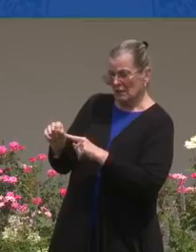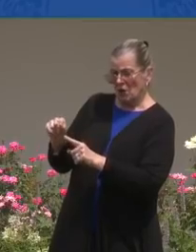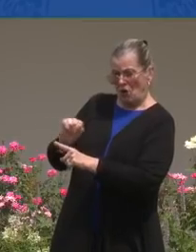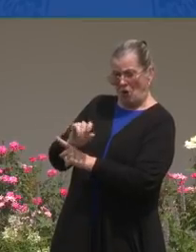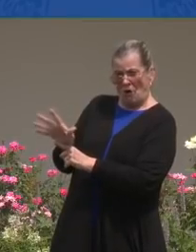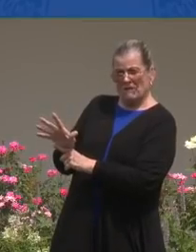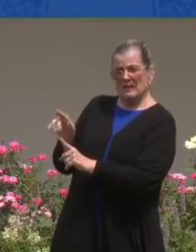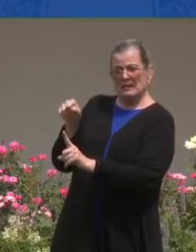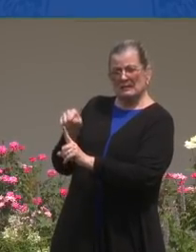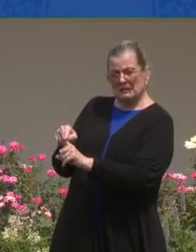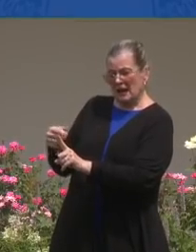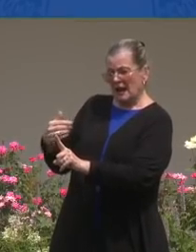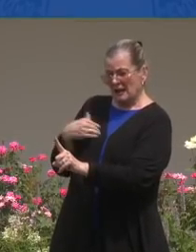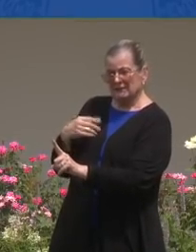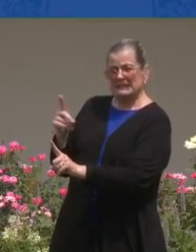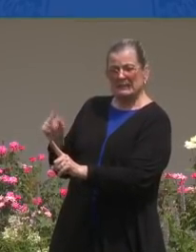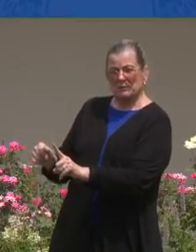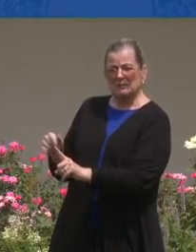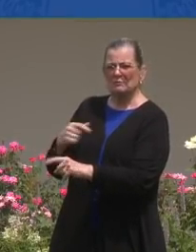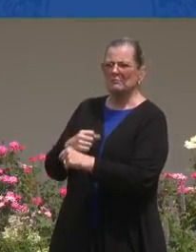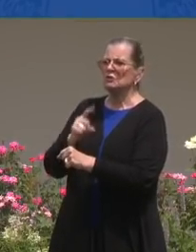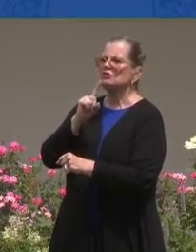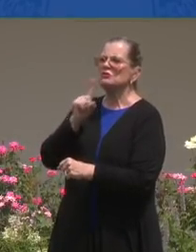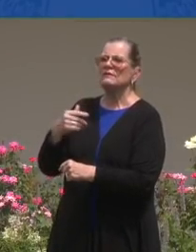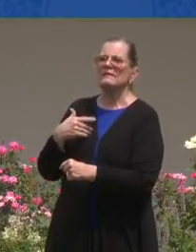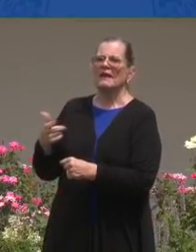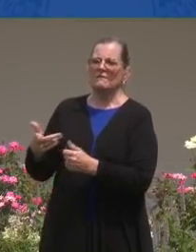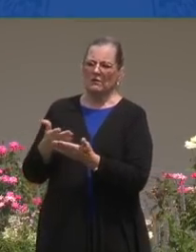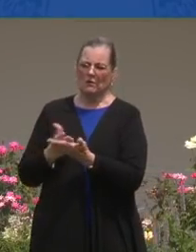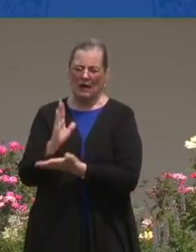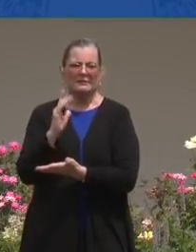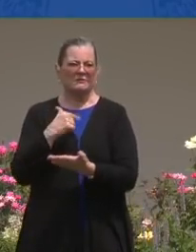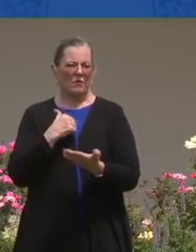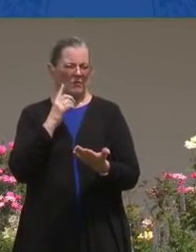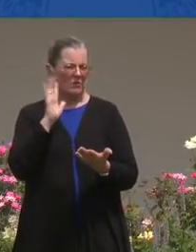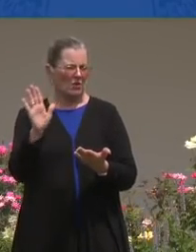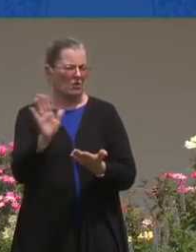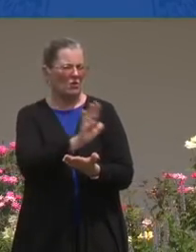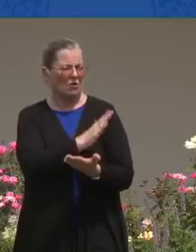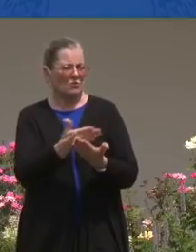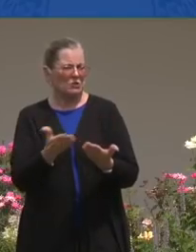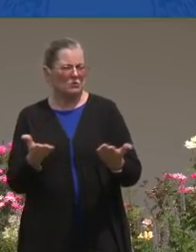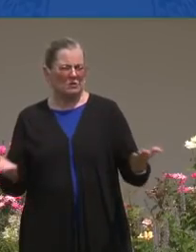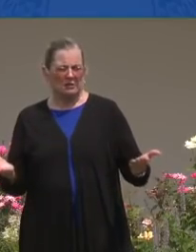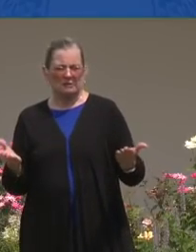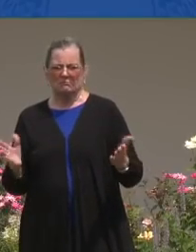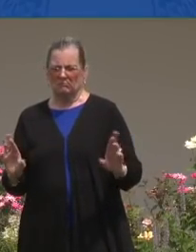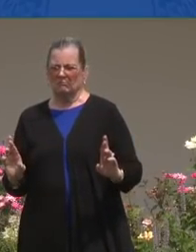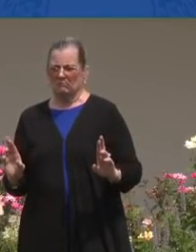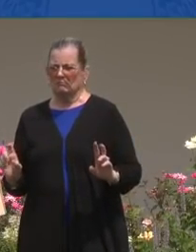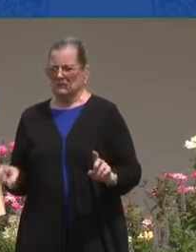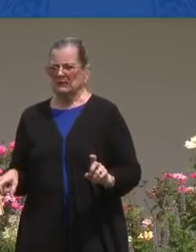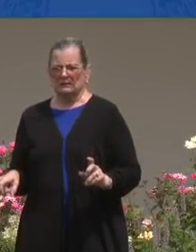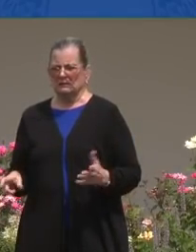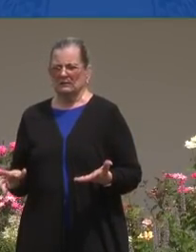and resources that are due under the disability law, which includes accommodations and services